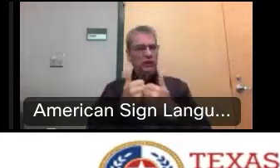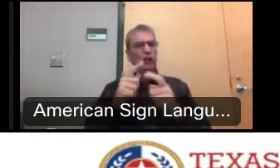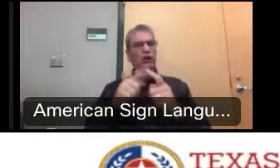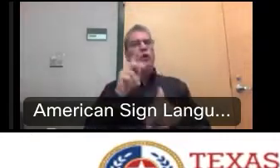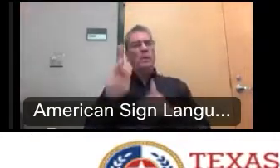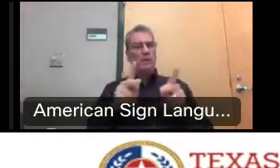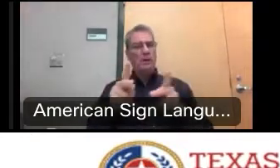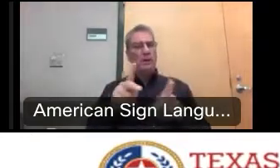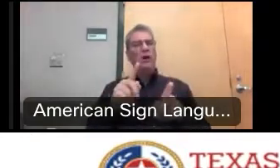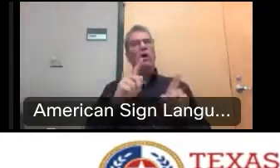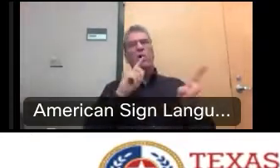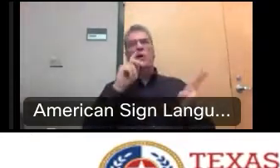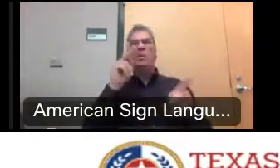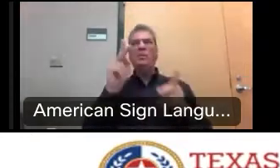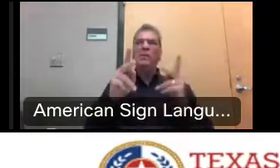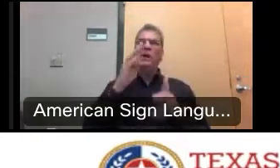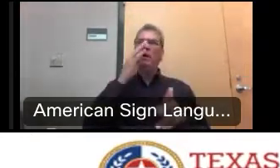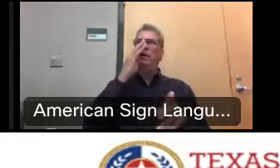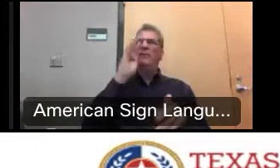are attempted to say, well, gee, your vaccine doesn't work.